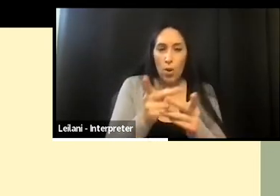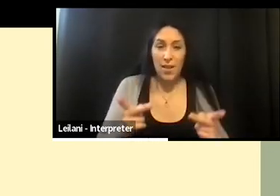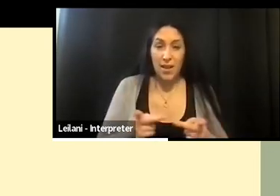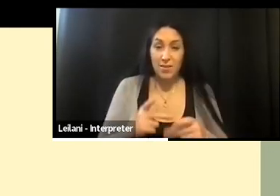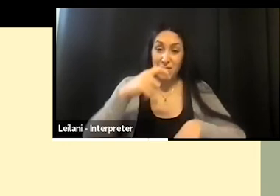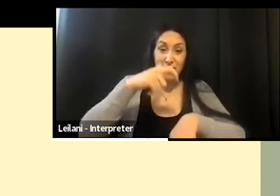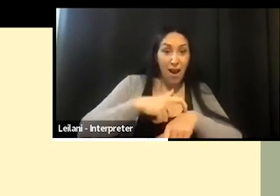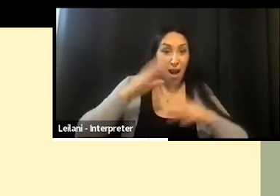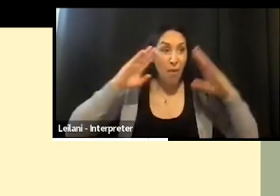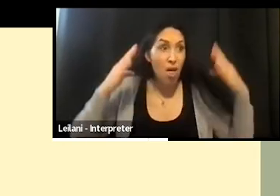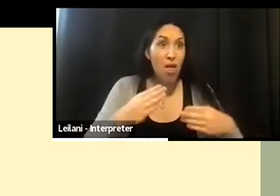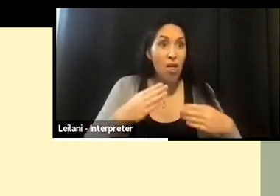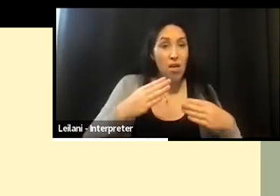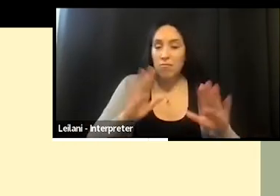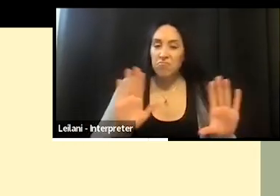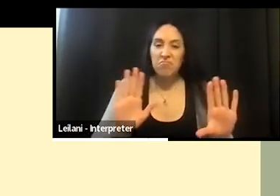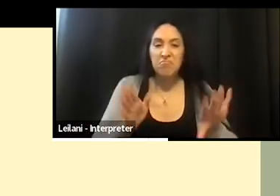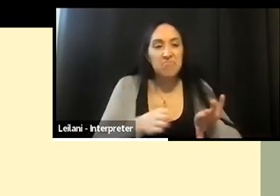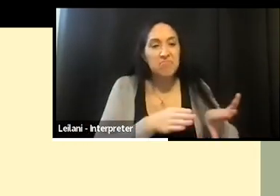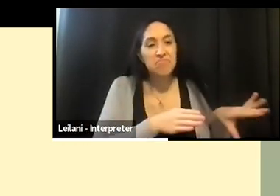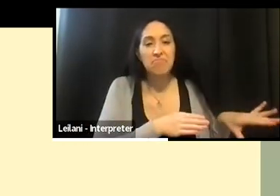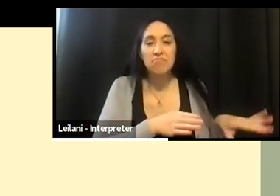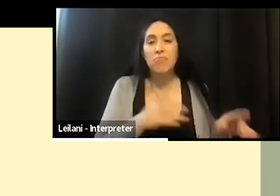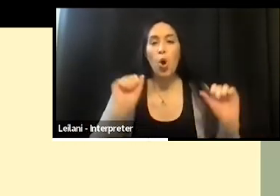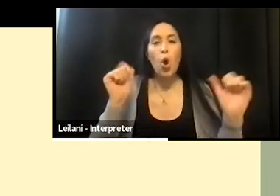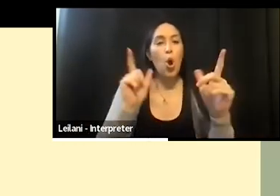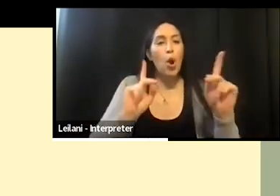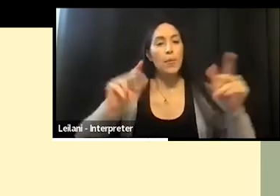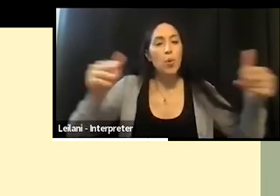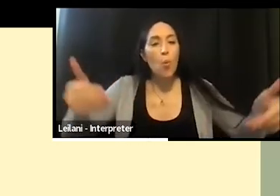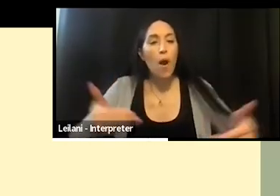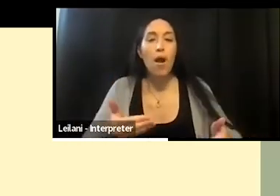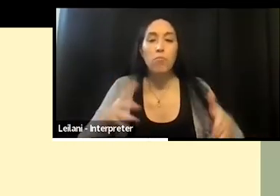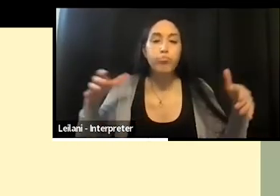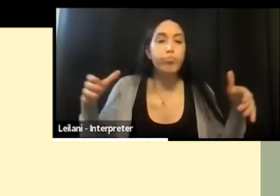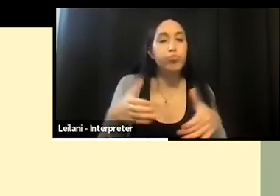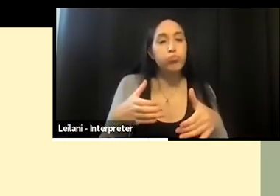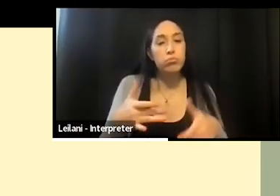a place where we are all welcome, feel seen, heard, and supported.